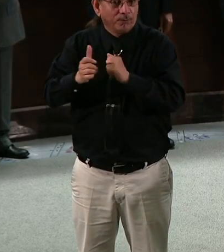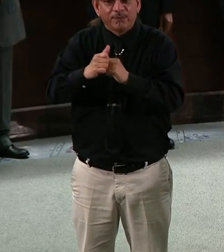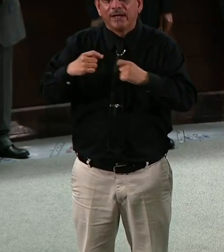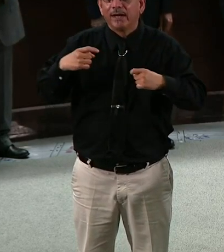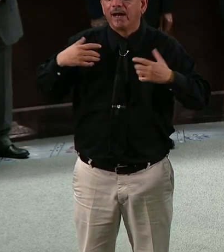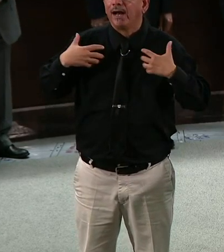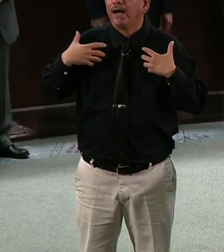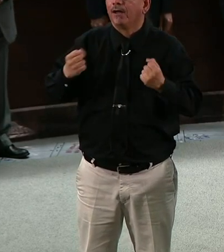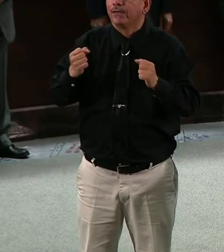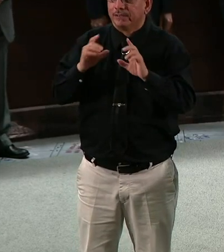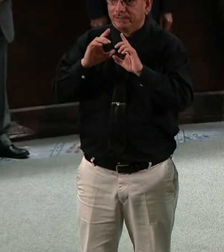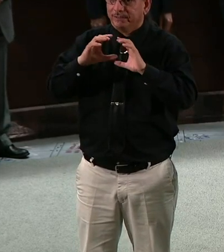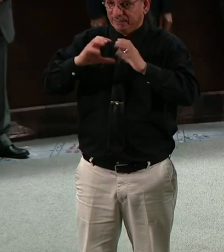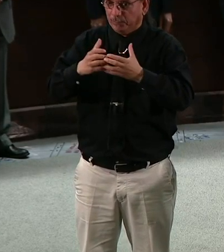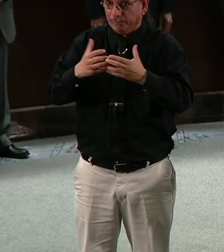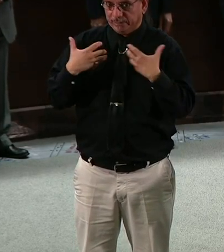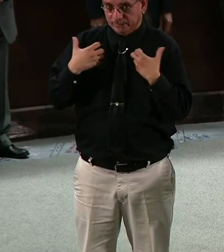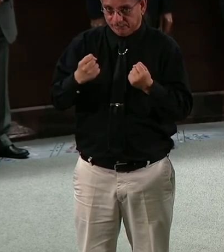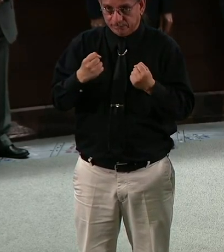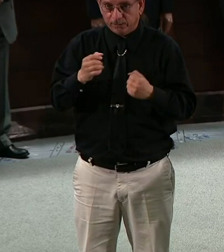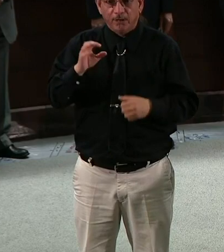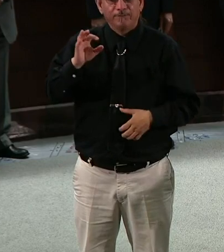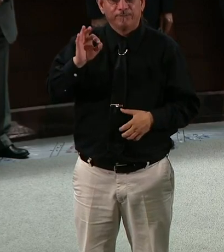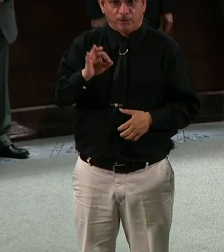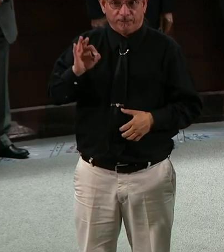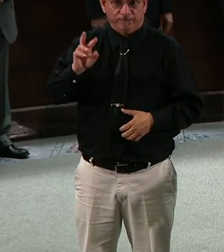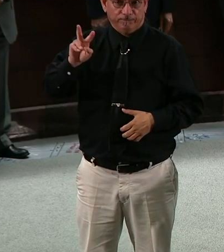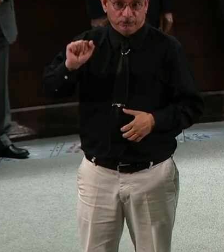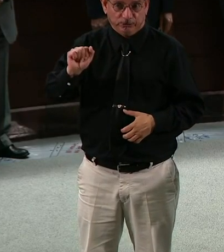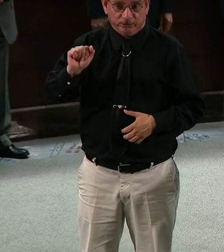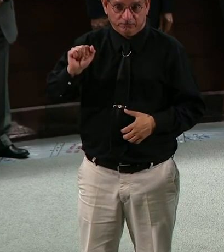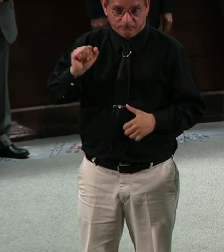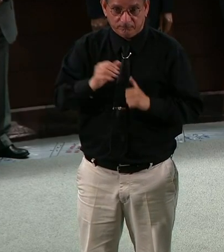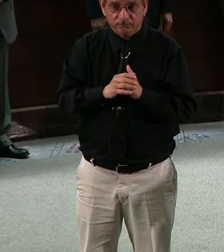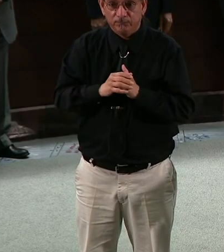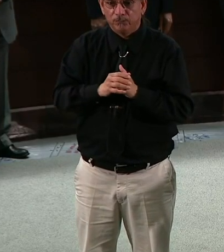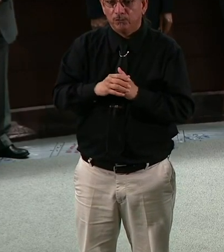WHAT AND LOCALS THEY CALL IT OKAY THIS AND THAT BUT MENTAL